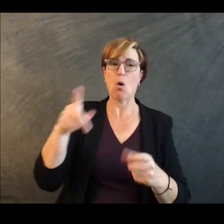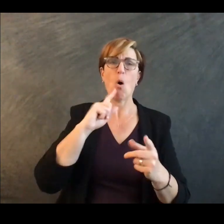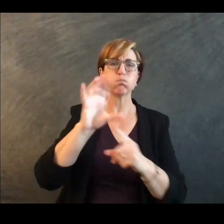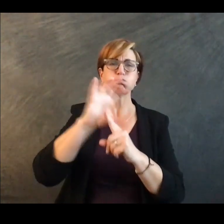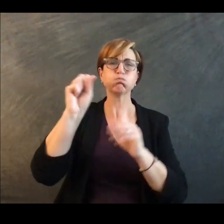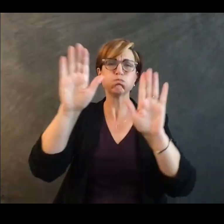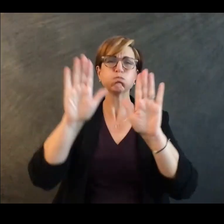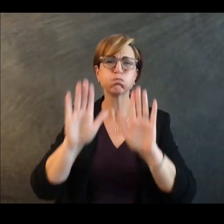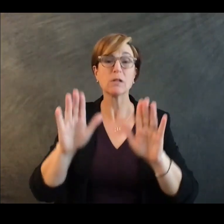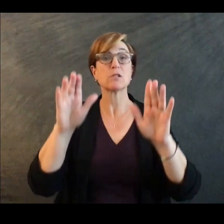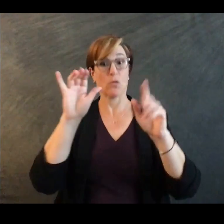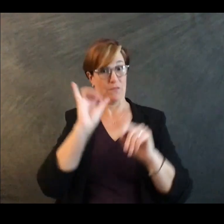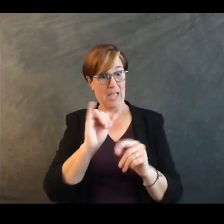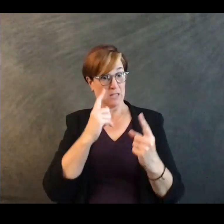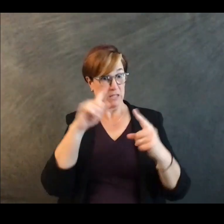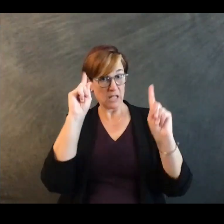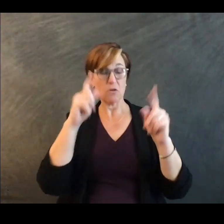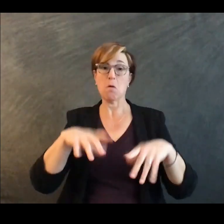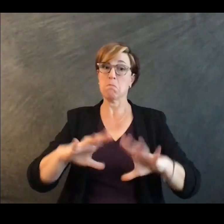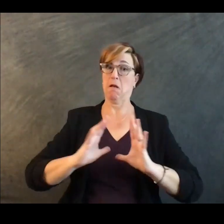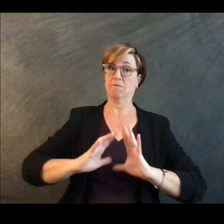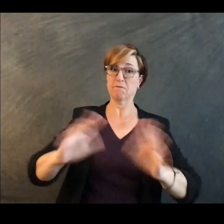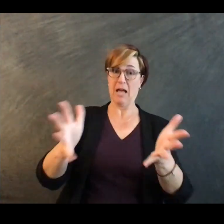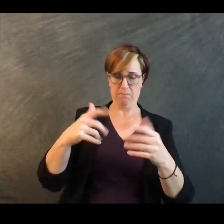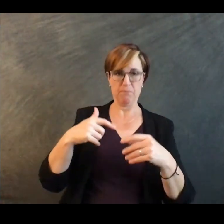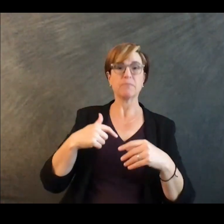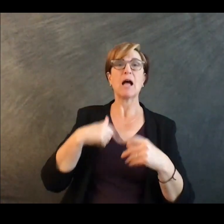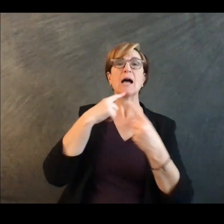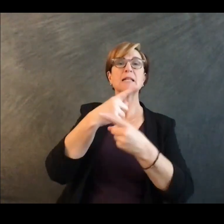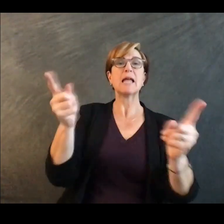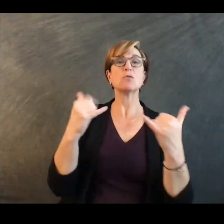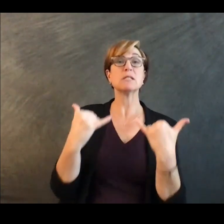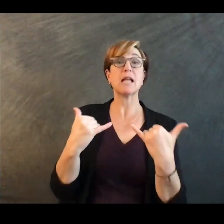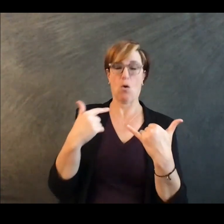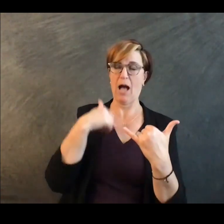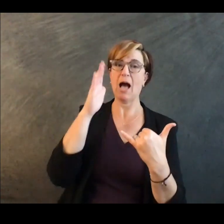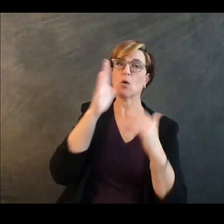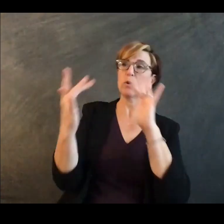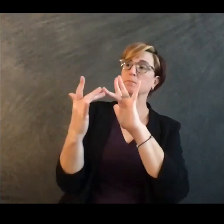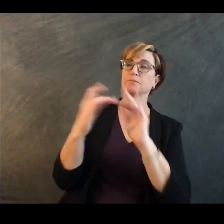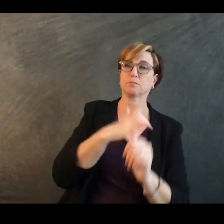that I'll be asking Congress to provide an additional 250 billion dollars for